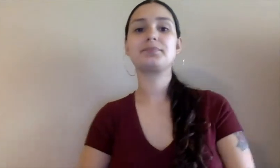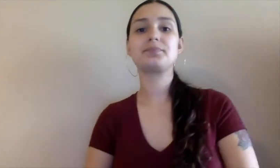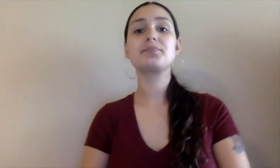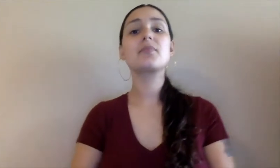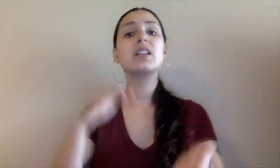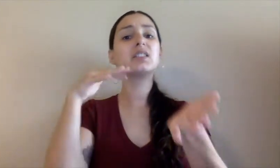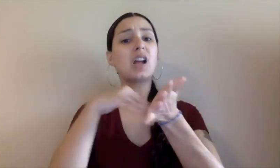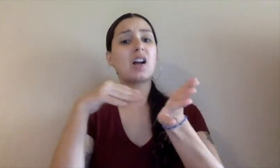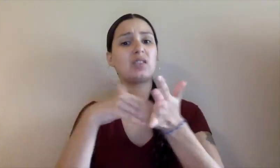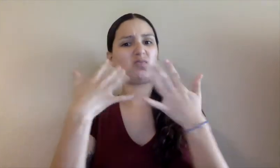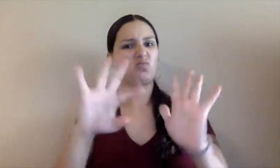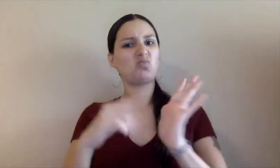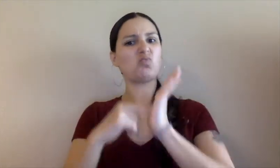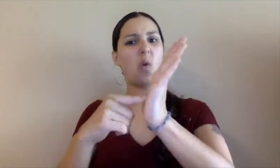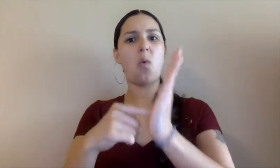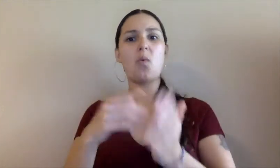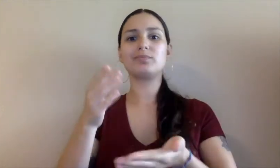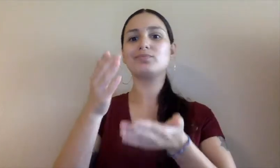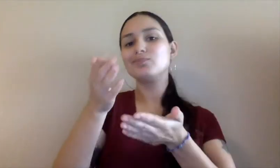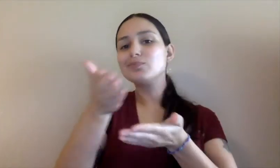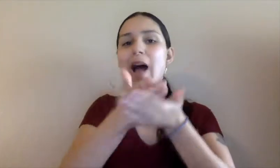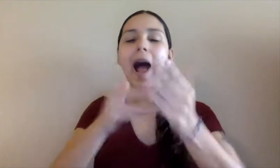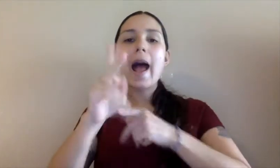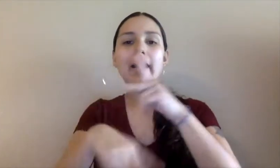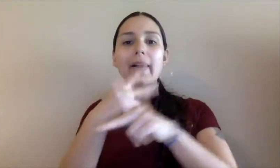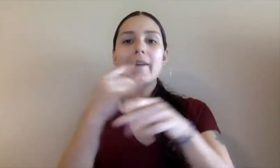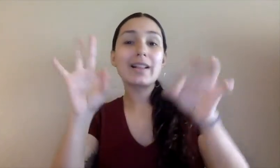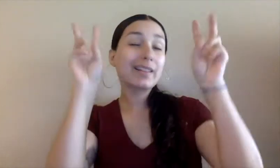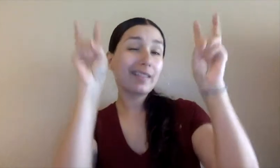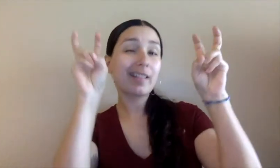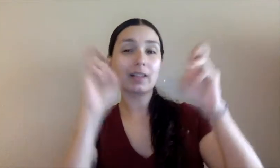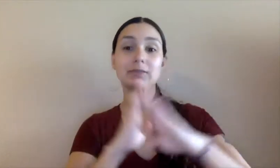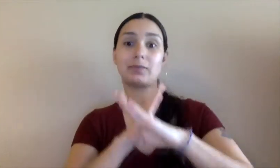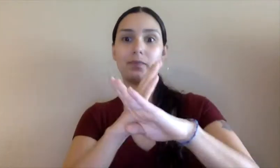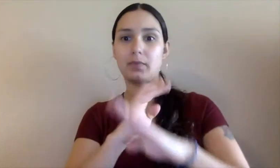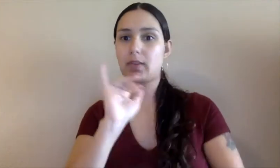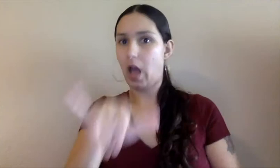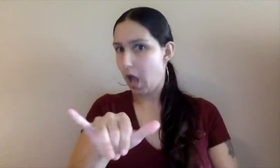Studies show that there are some kinds of “prevention”